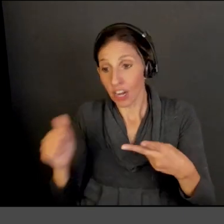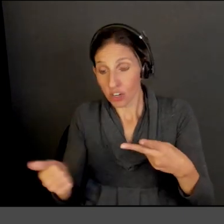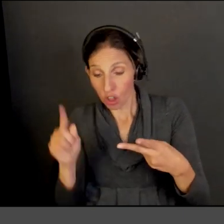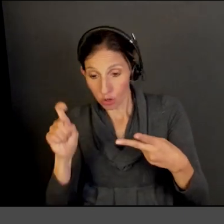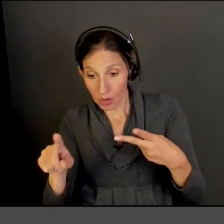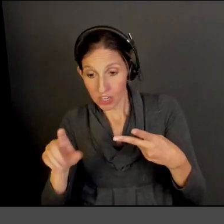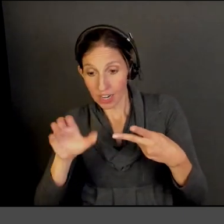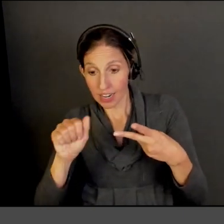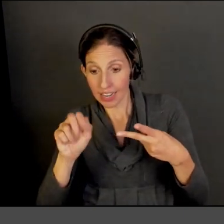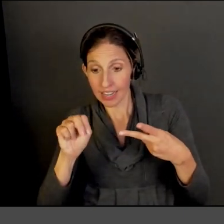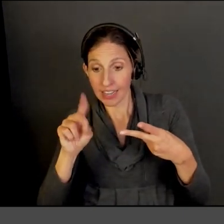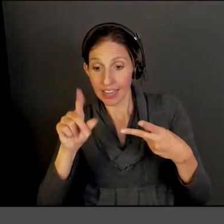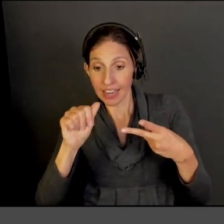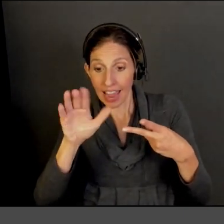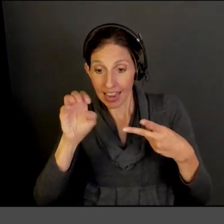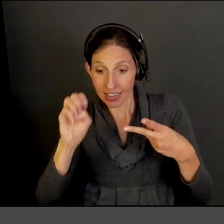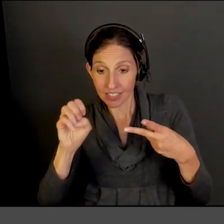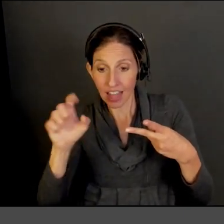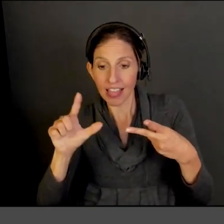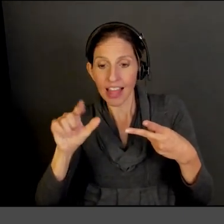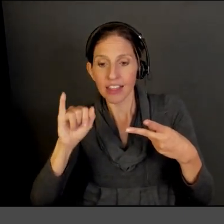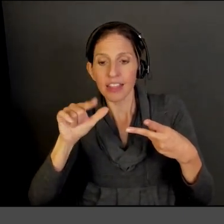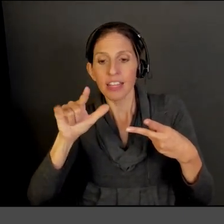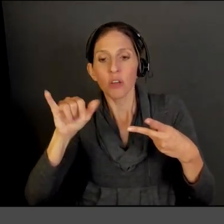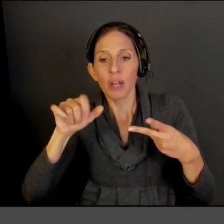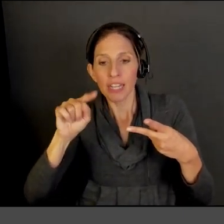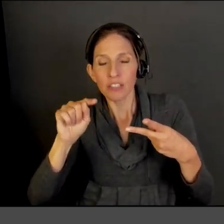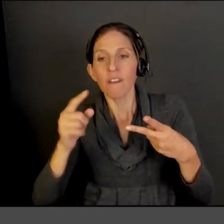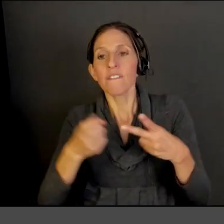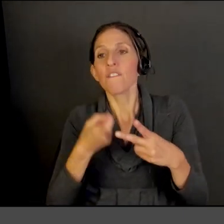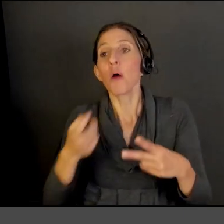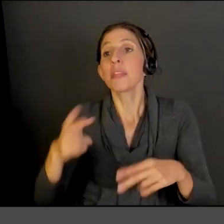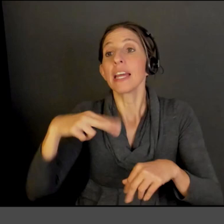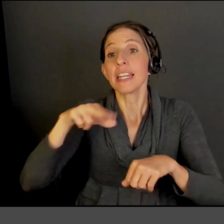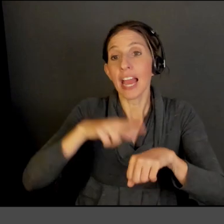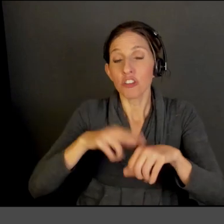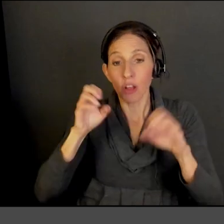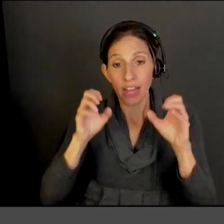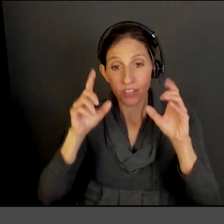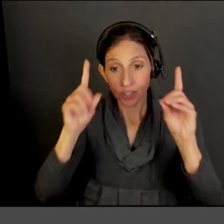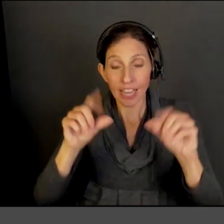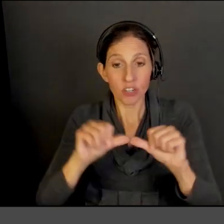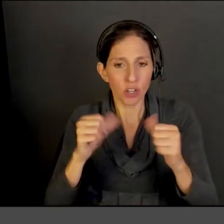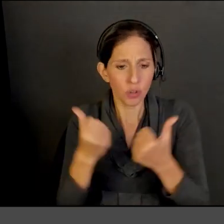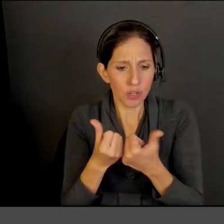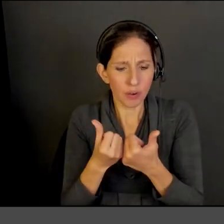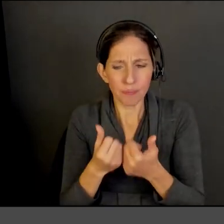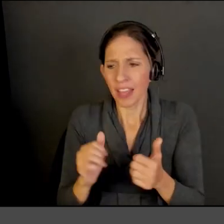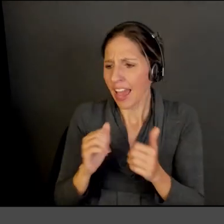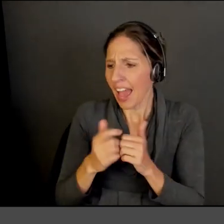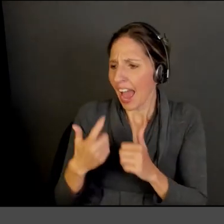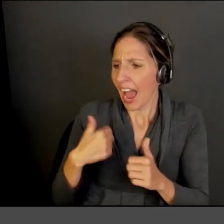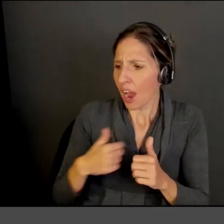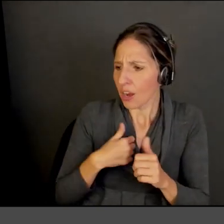ASSOCIATION, WHO ASKS, HOW DO WE RETURN TO A SHARED AGREEMENT ON FACTS.